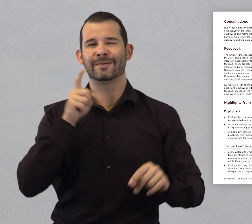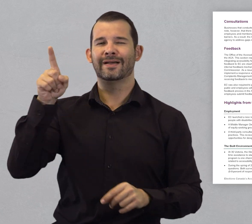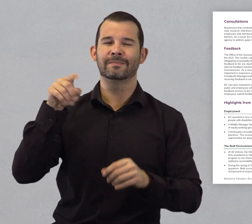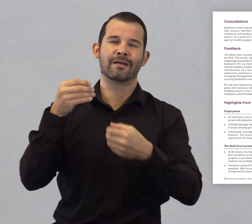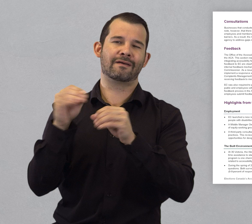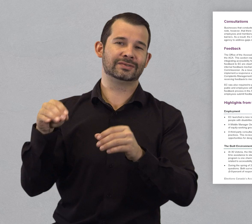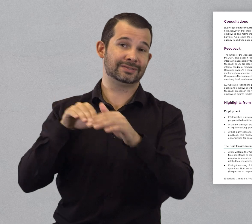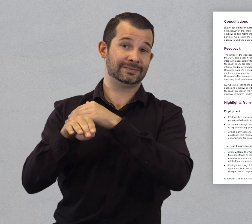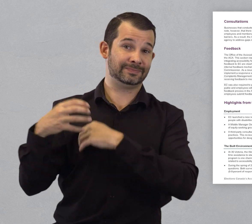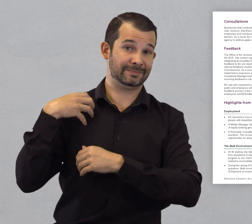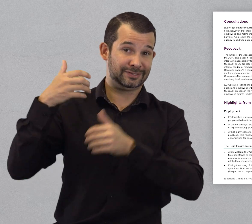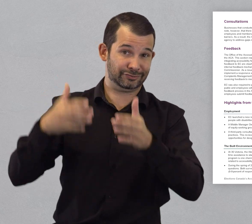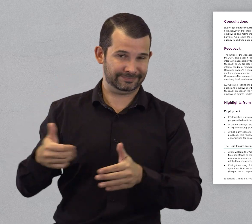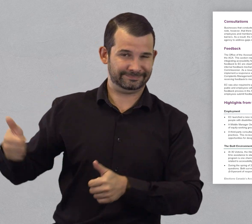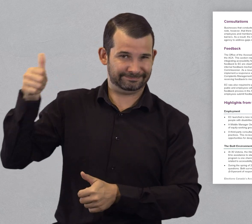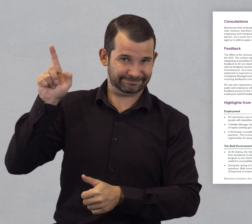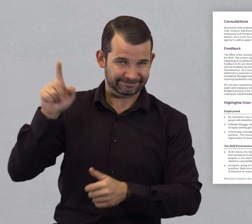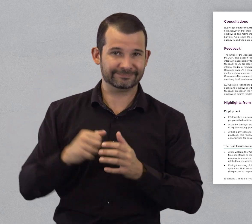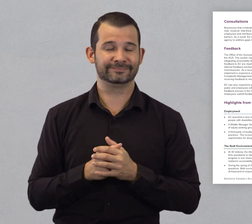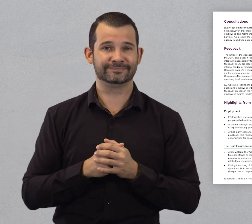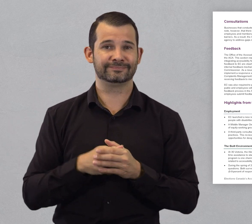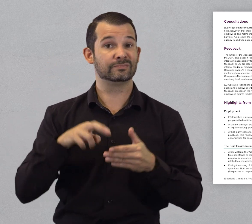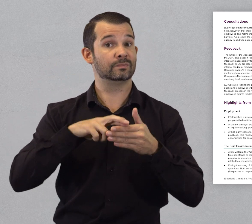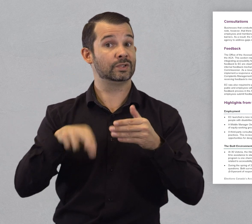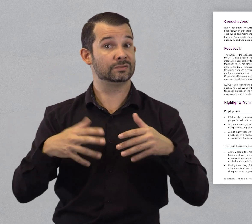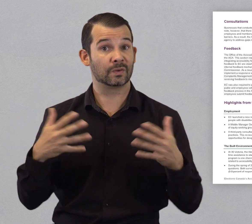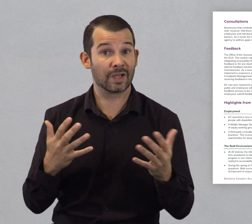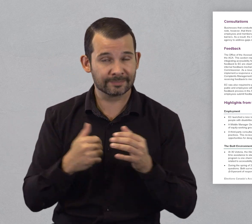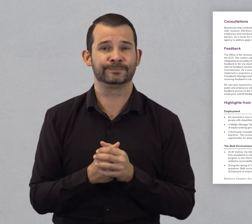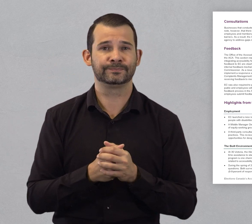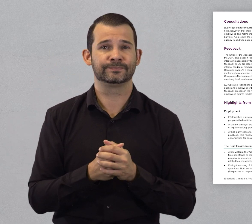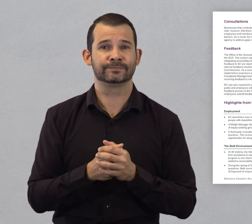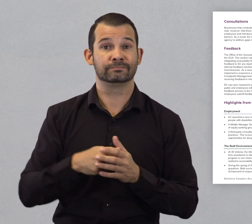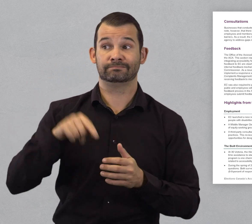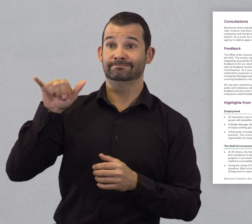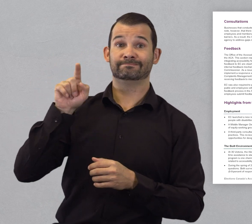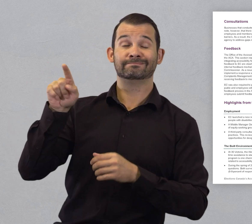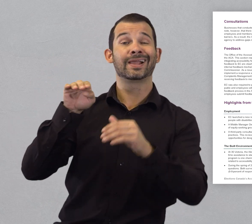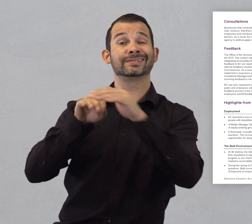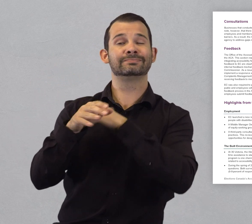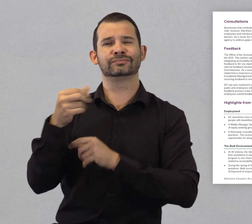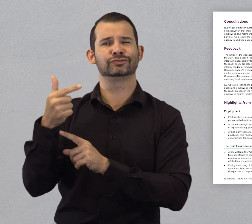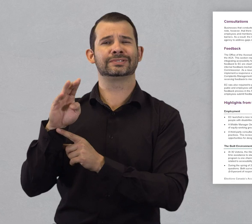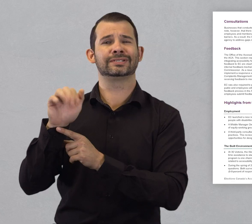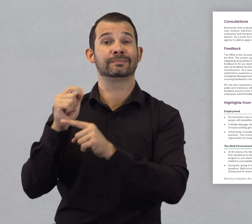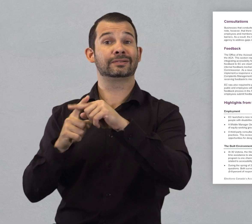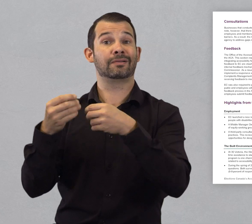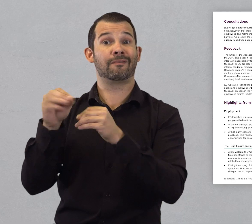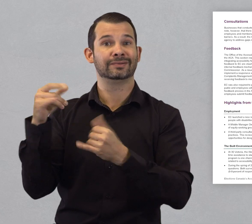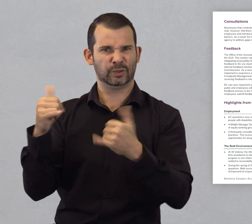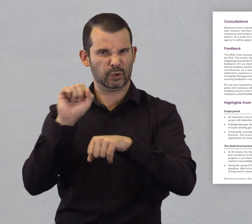the Accessibility Commissioner. As a result, the Accessibility and GBA Plus Office is working with